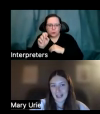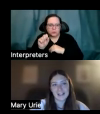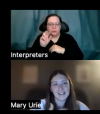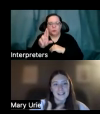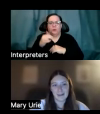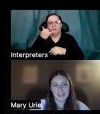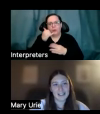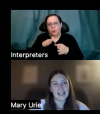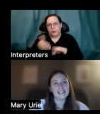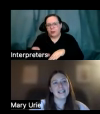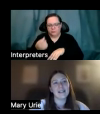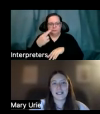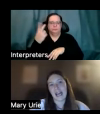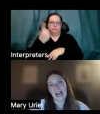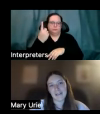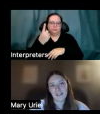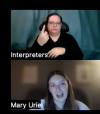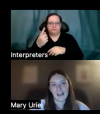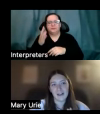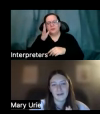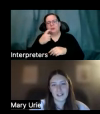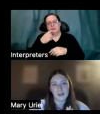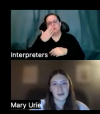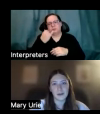dies, something like that, I would say have that physical